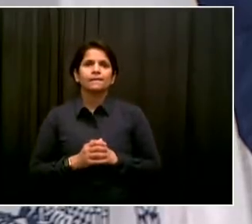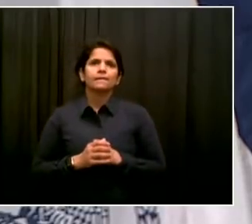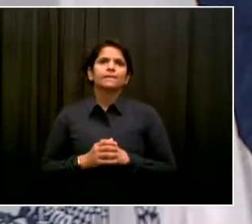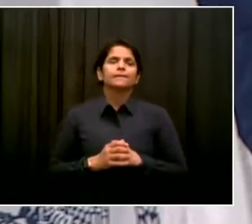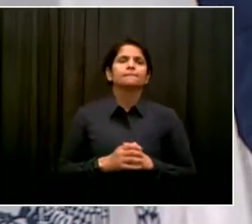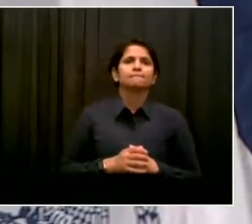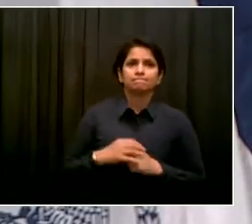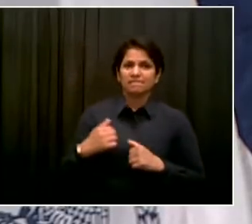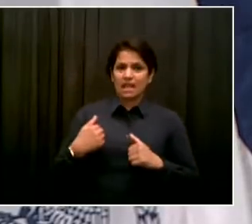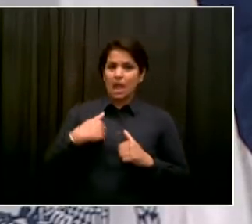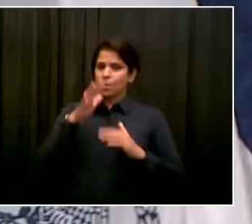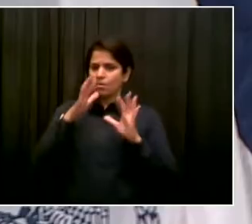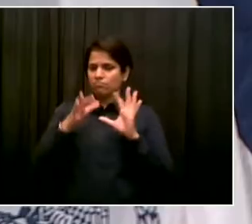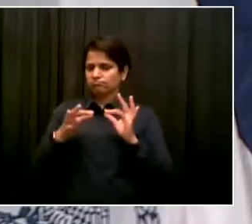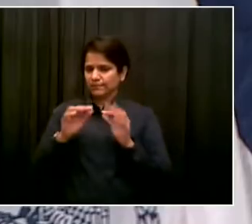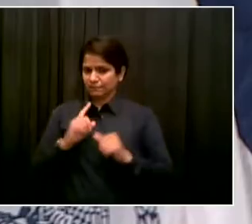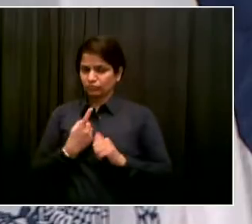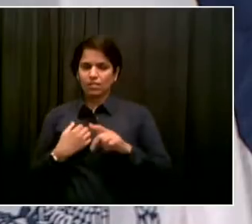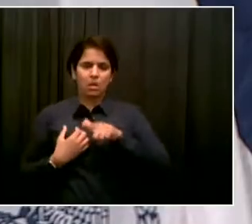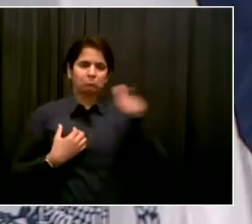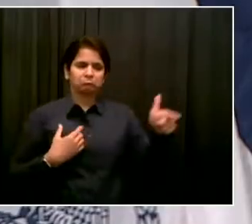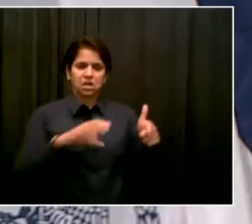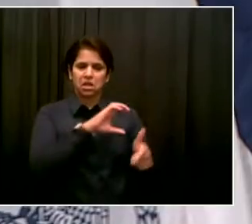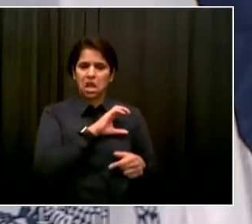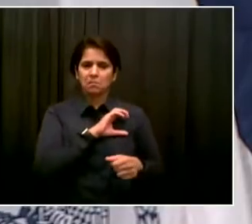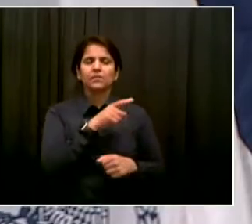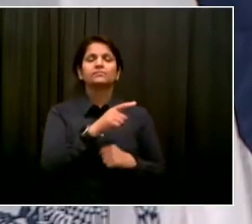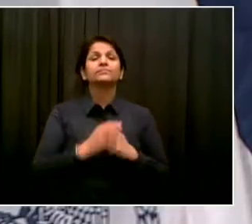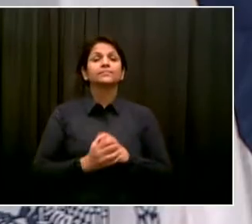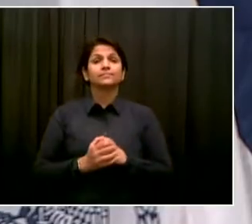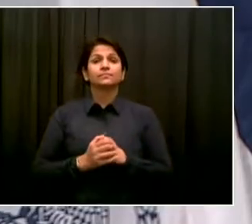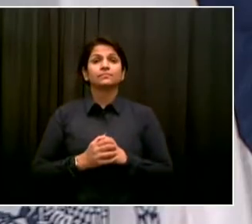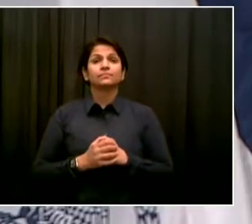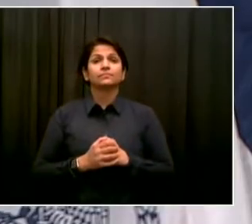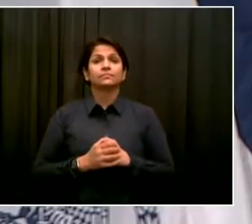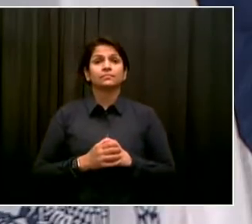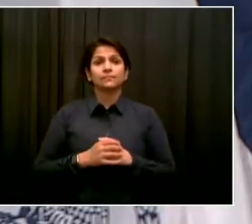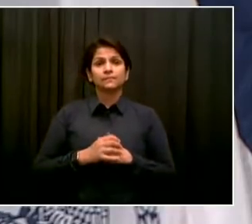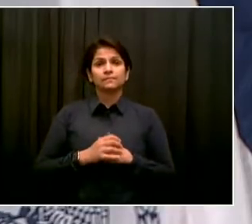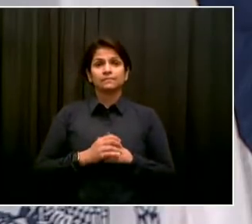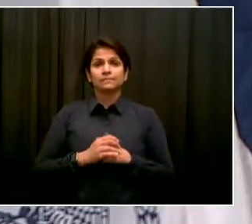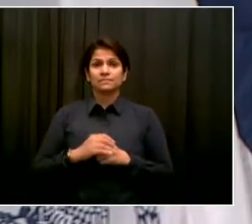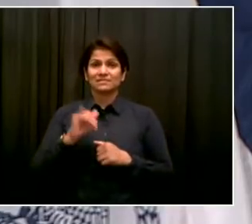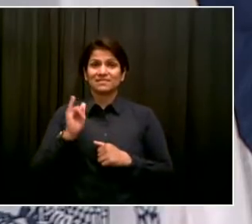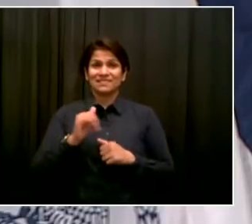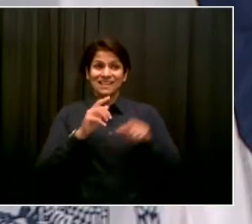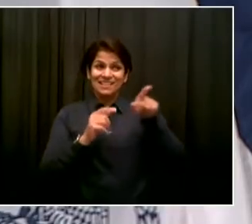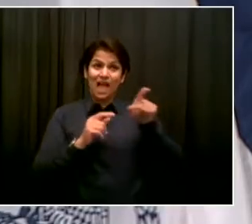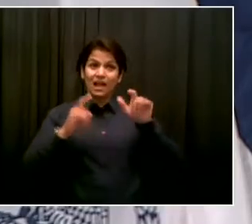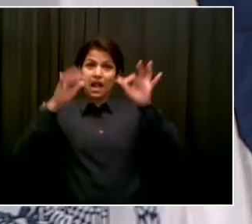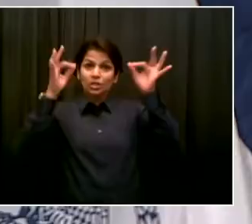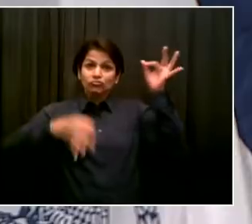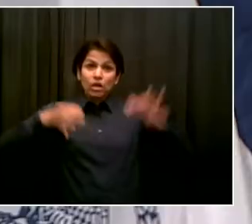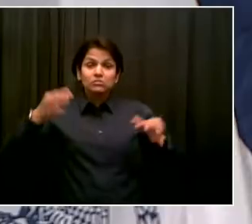MR. CHAUVIN? I'LL START, JAMES AND I'LL